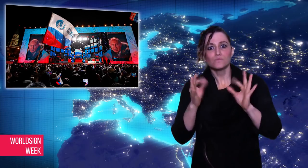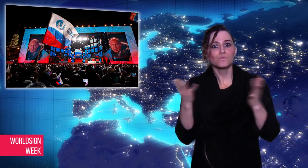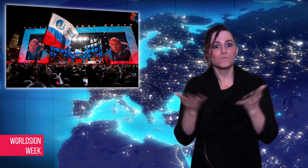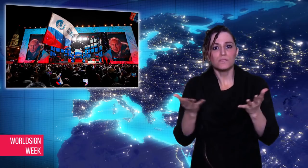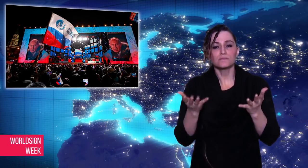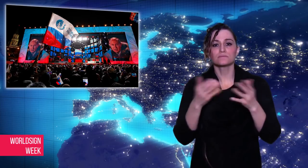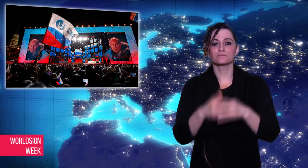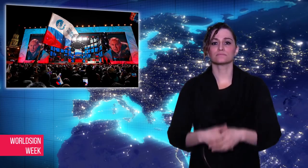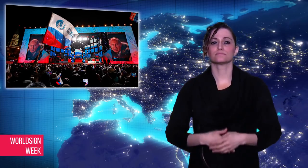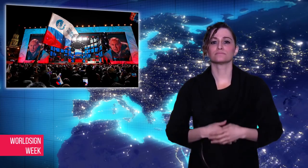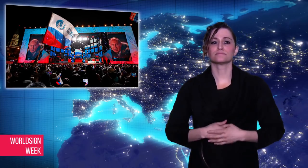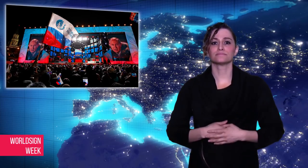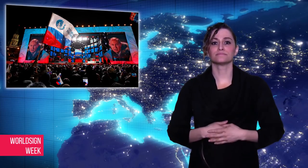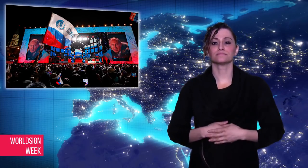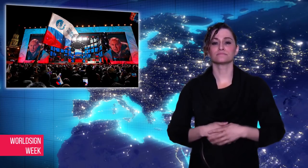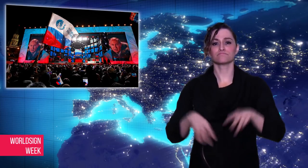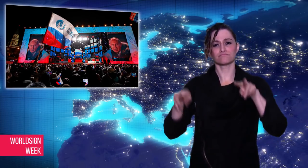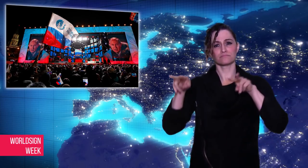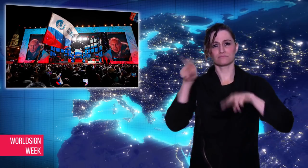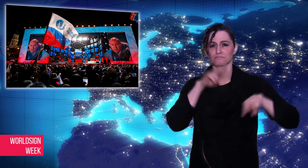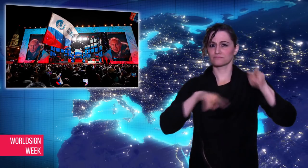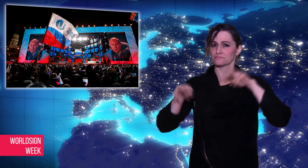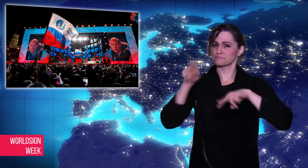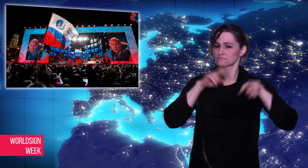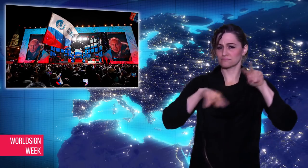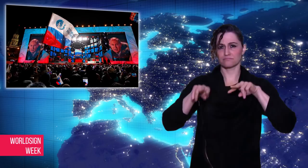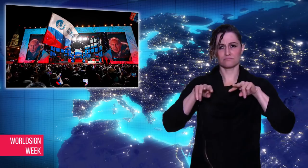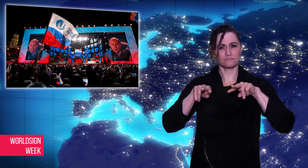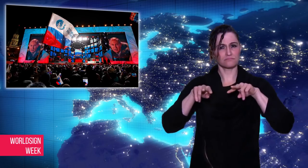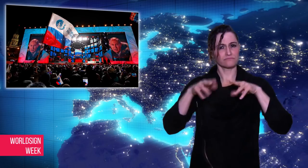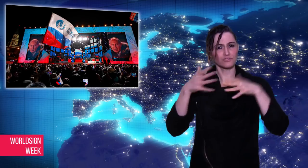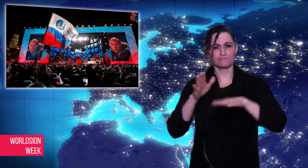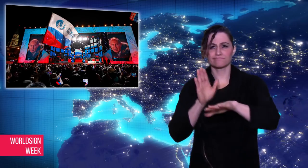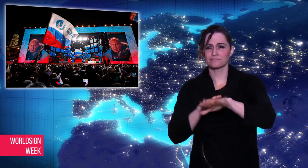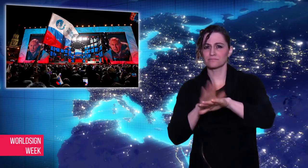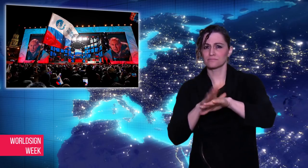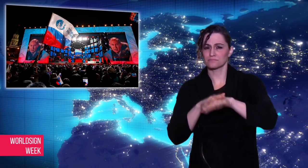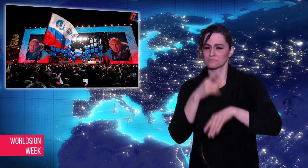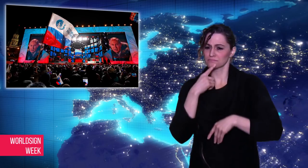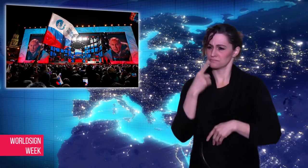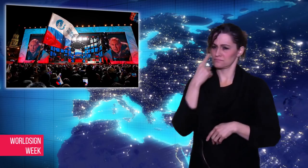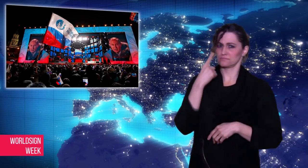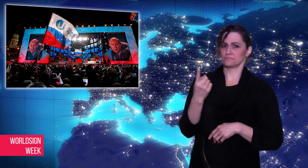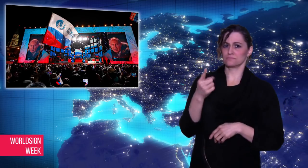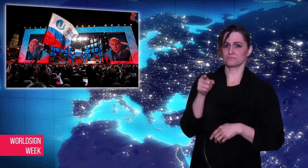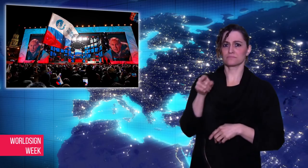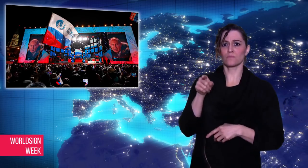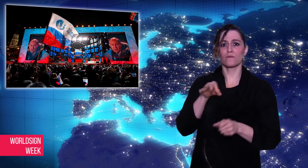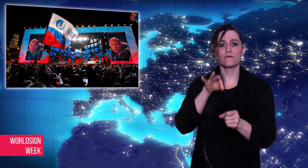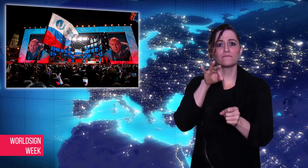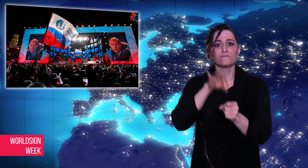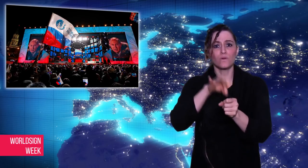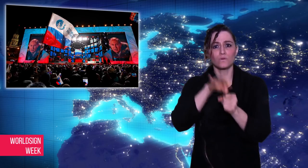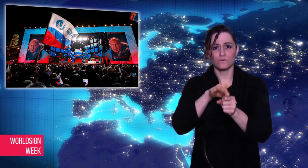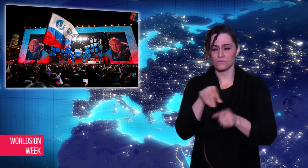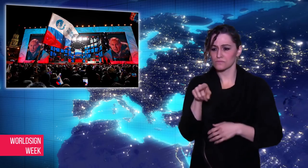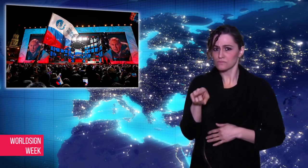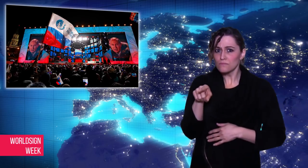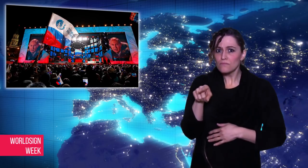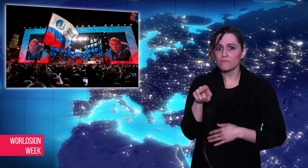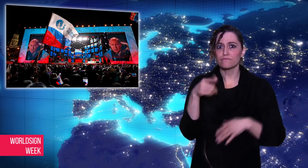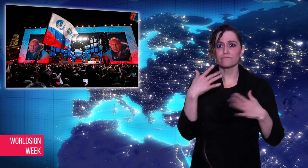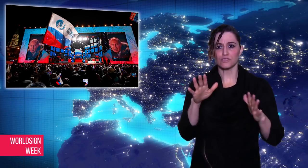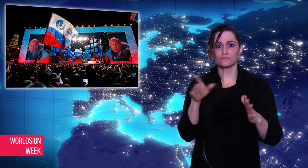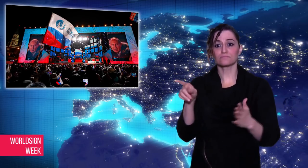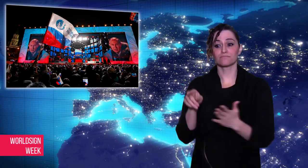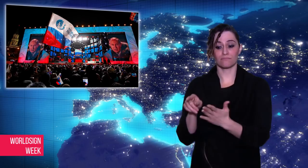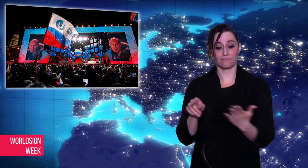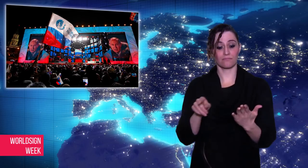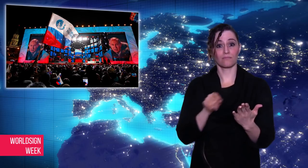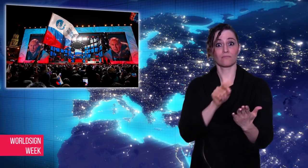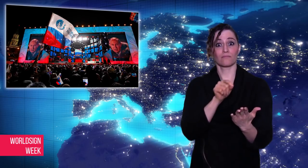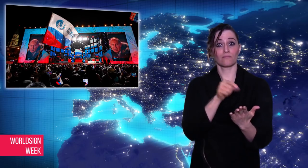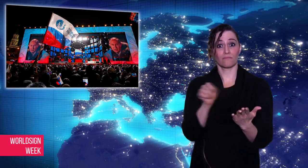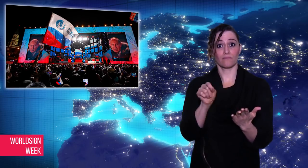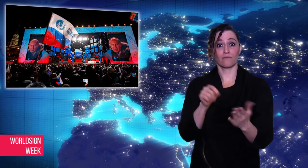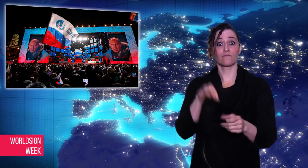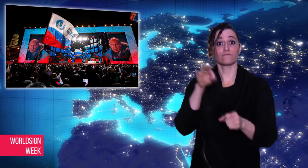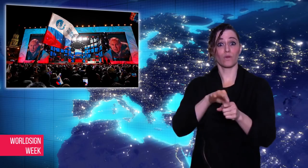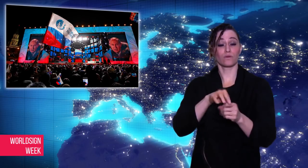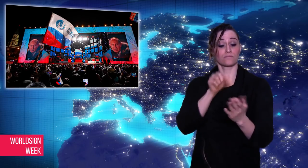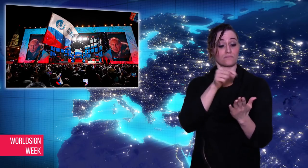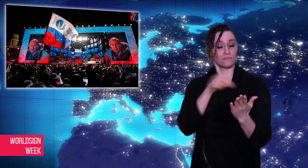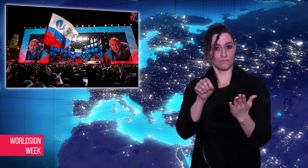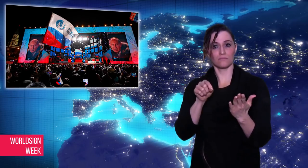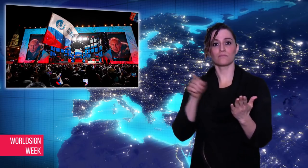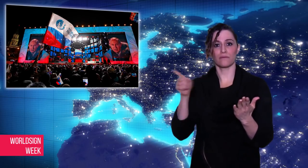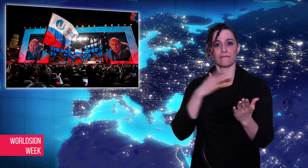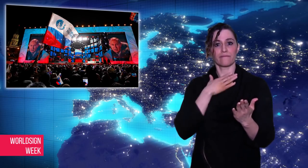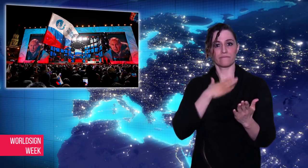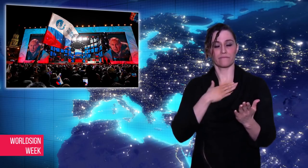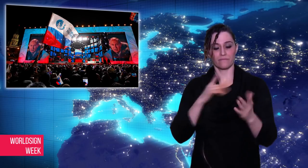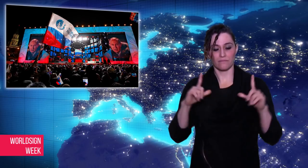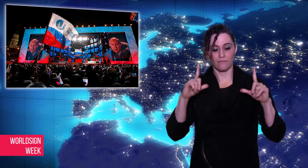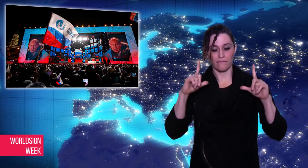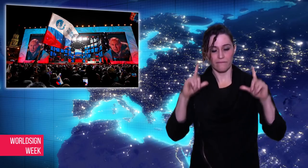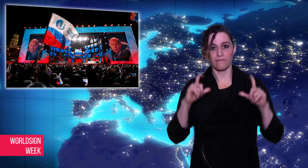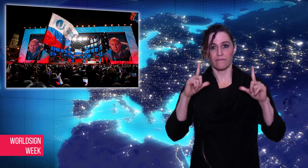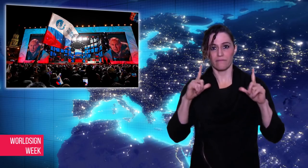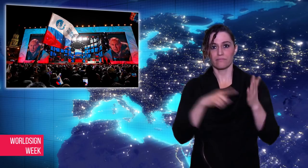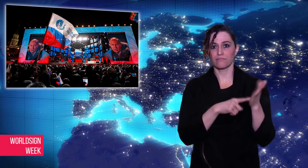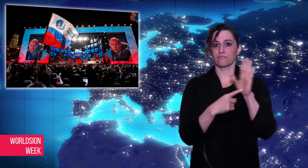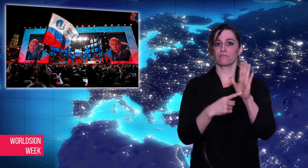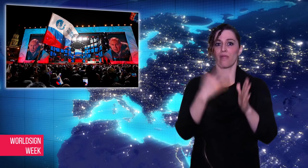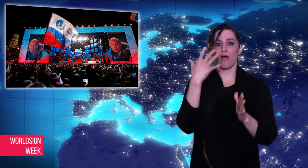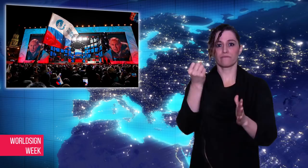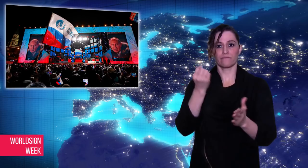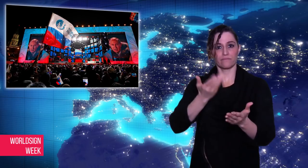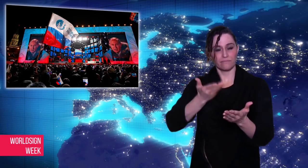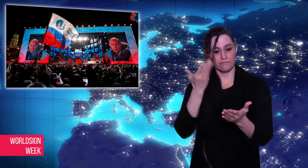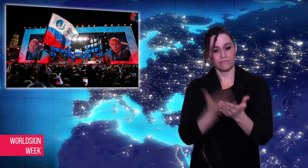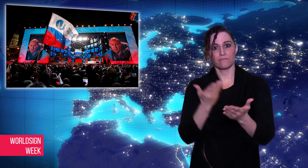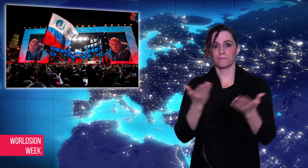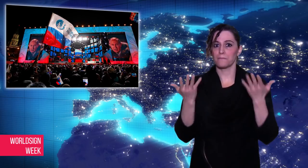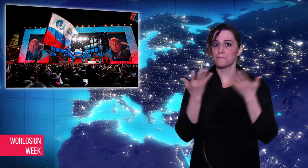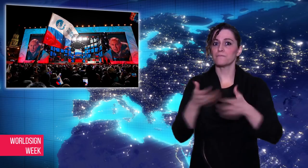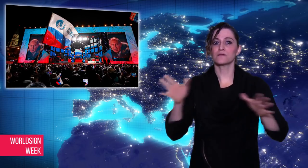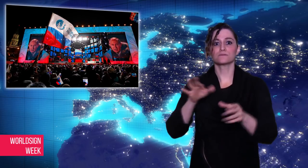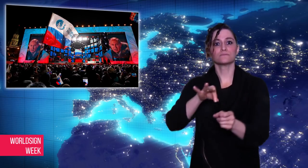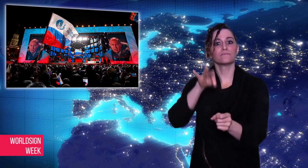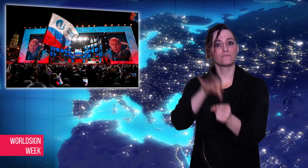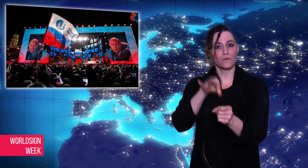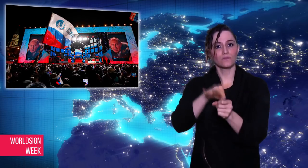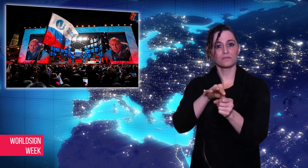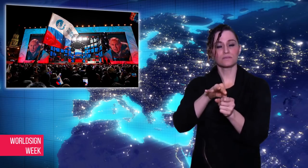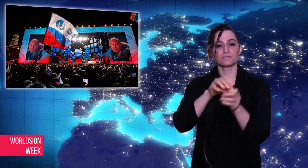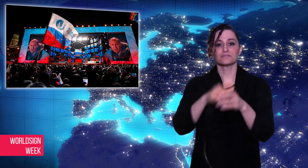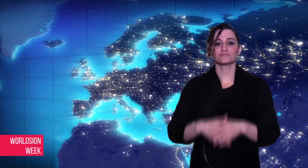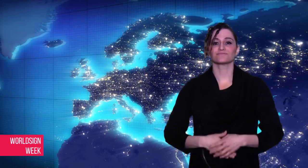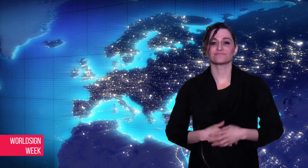proof that they had voted.